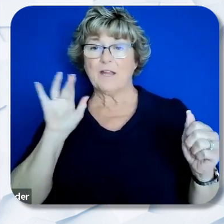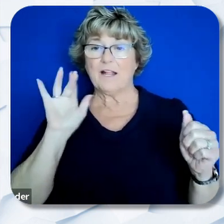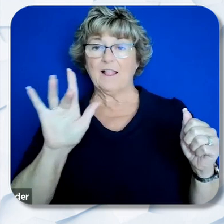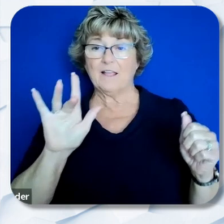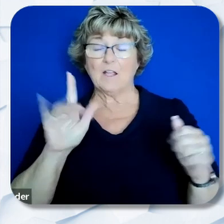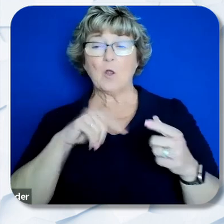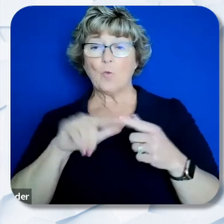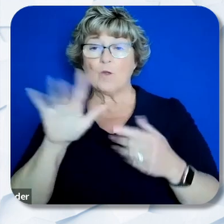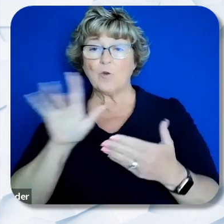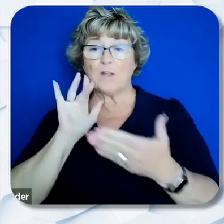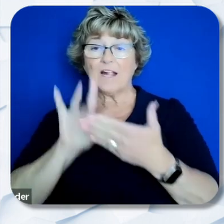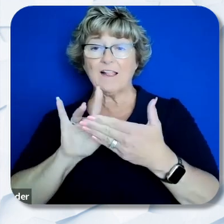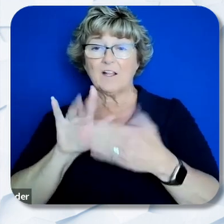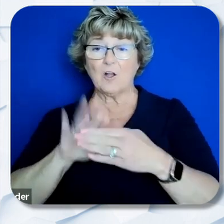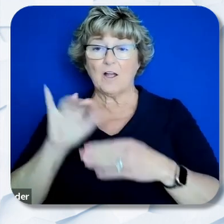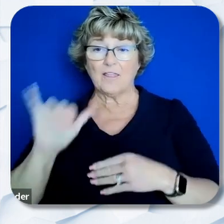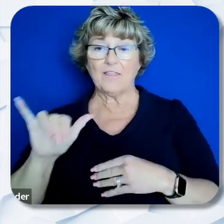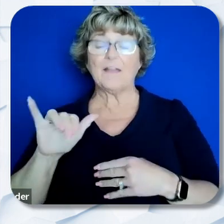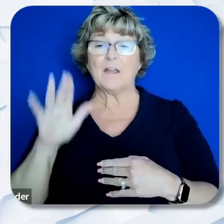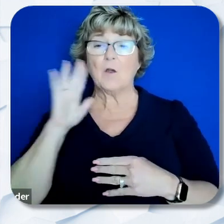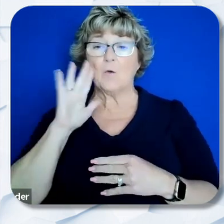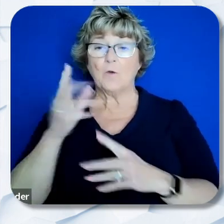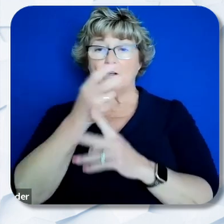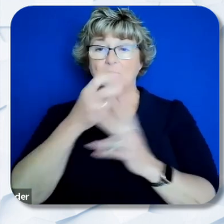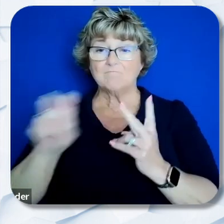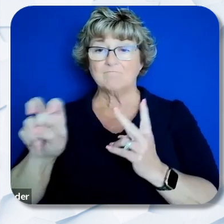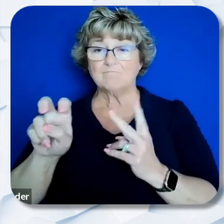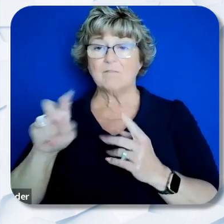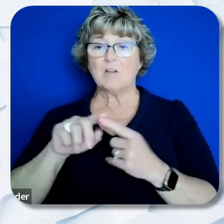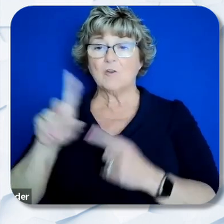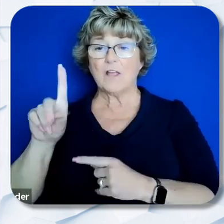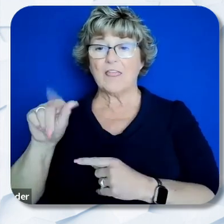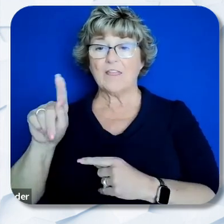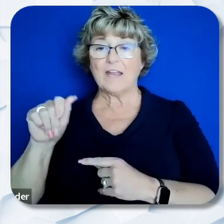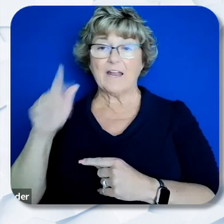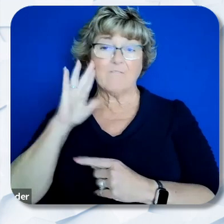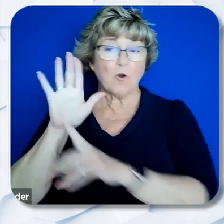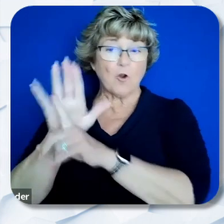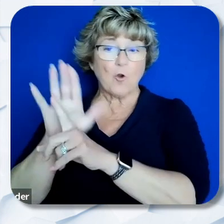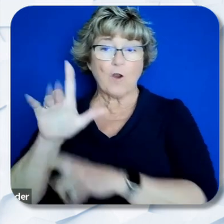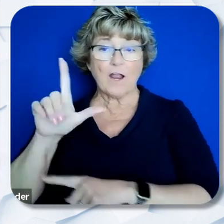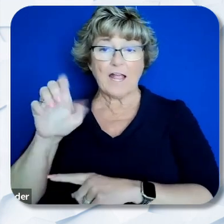When you click on this link, it will take you to the data for your LEA that was used